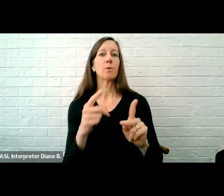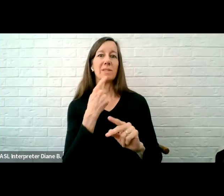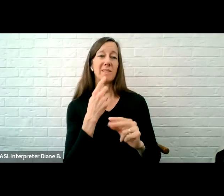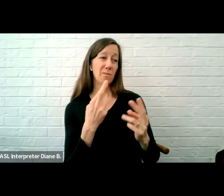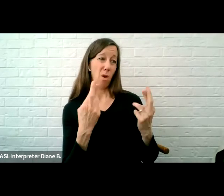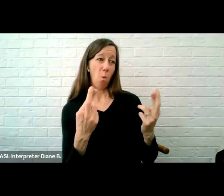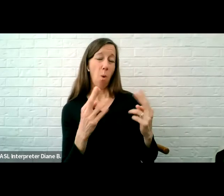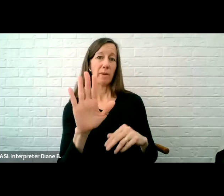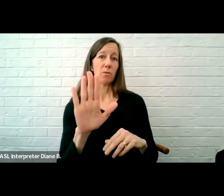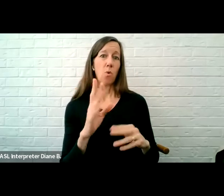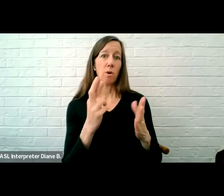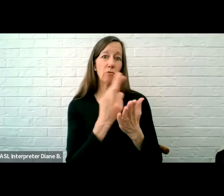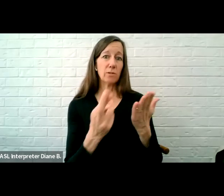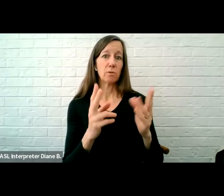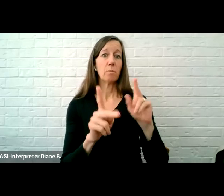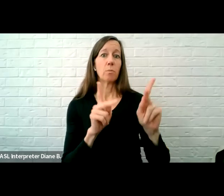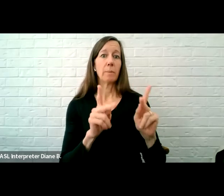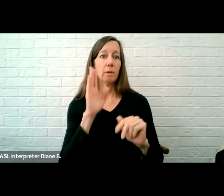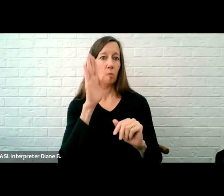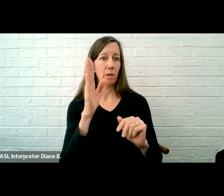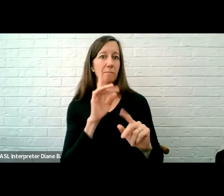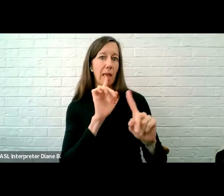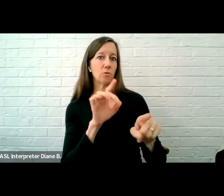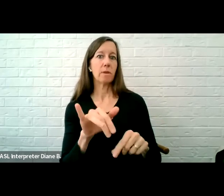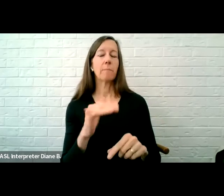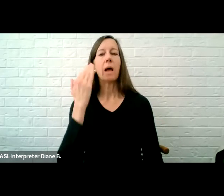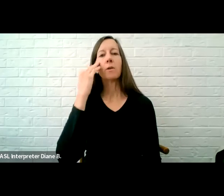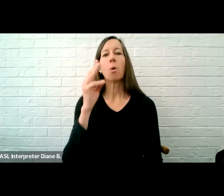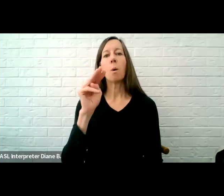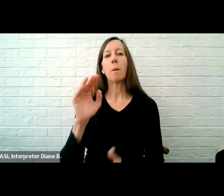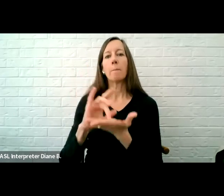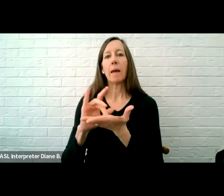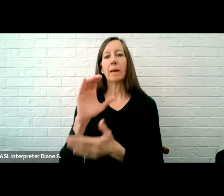I know that Medicaid has rules about how how many days you can be gone from our